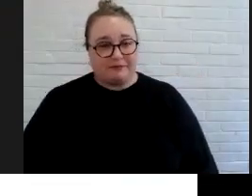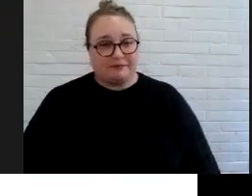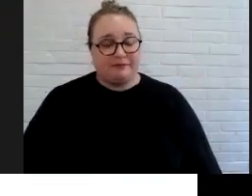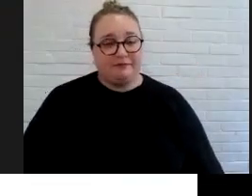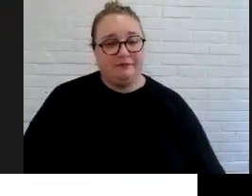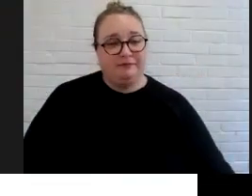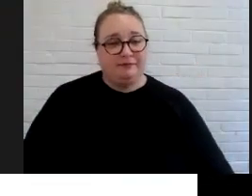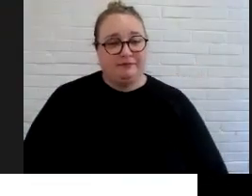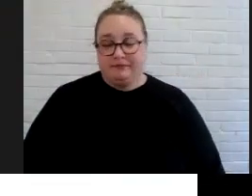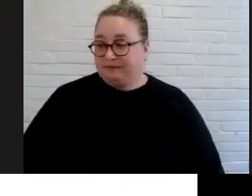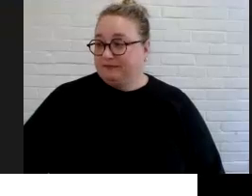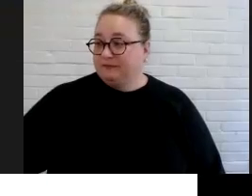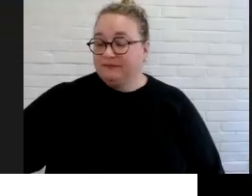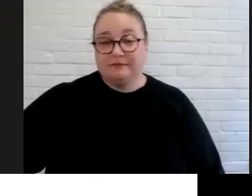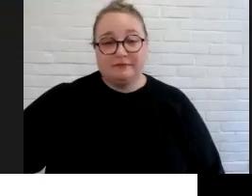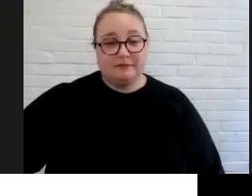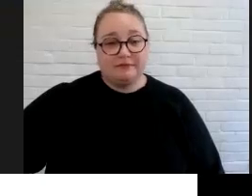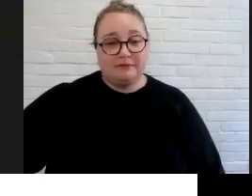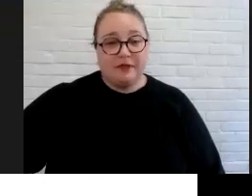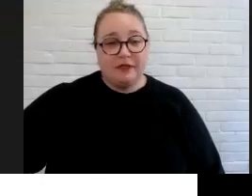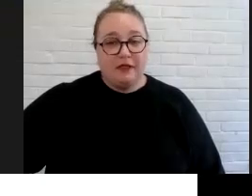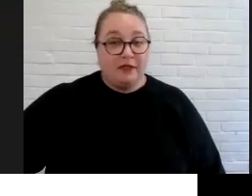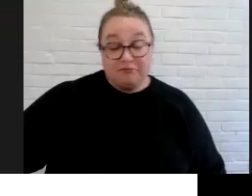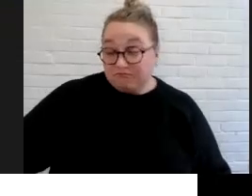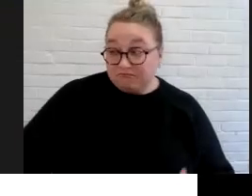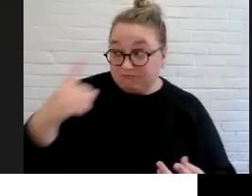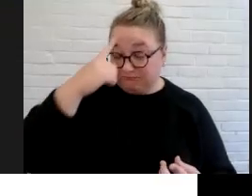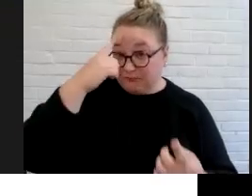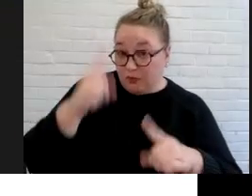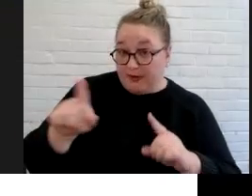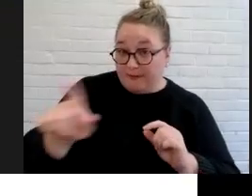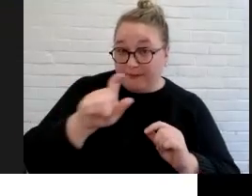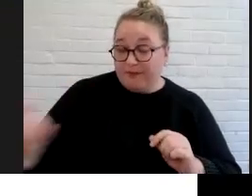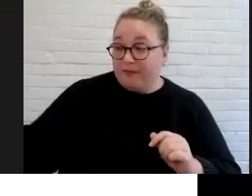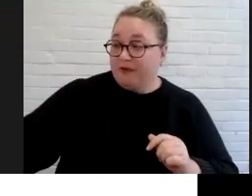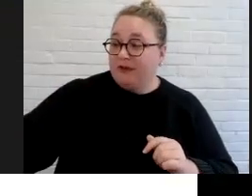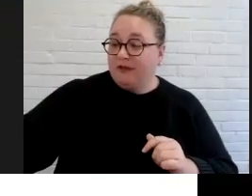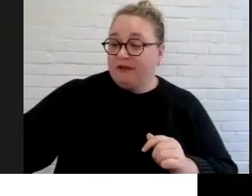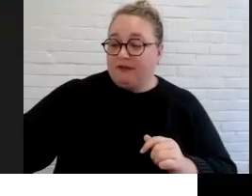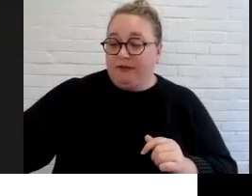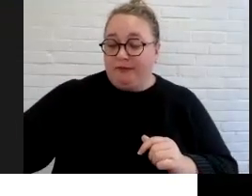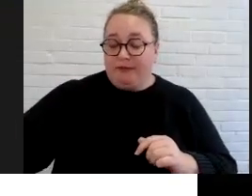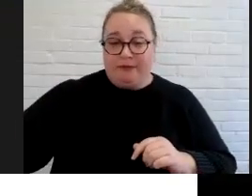Okay. Anybody, everybody agree with that? Anyone have anything different?